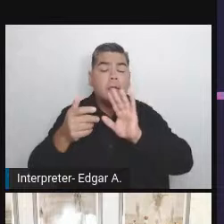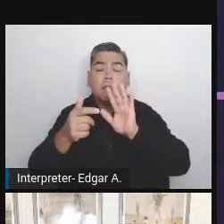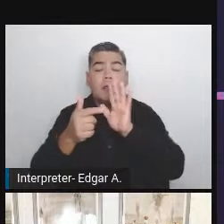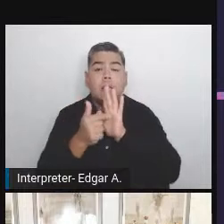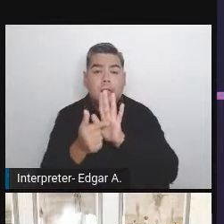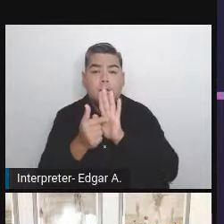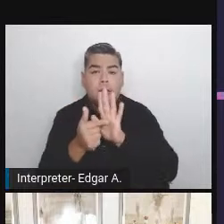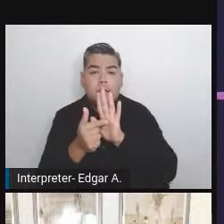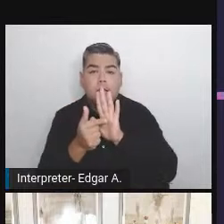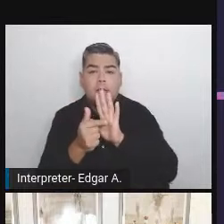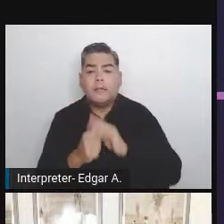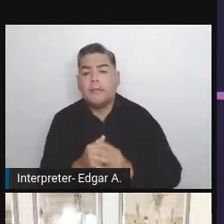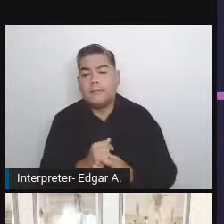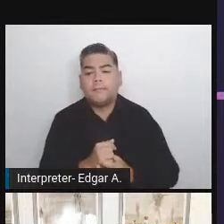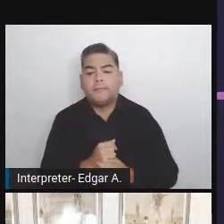This is an example